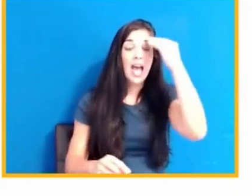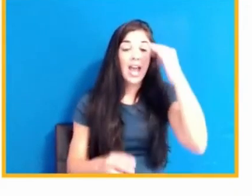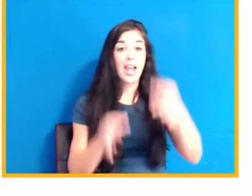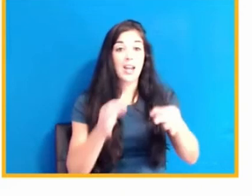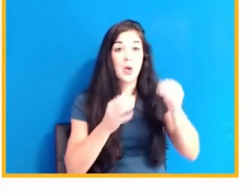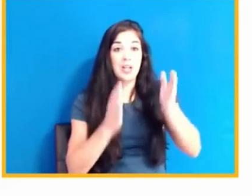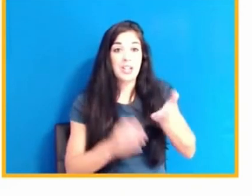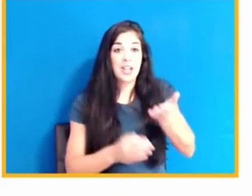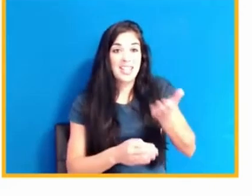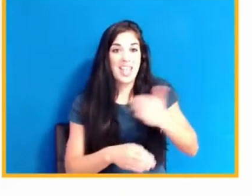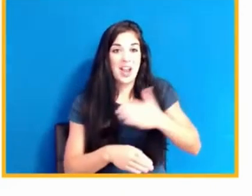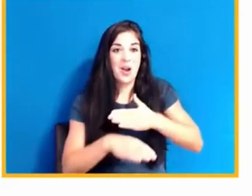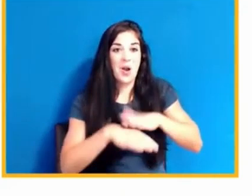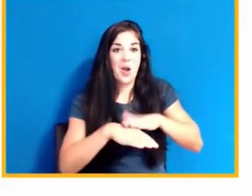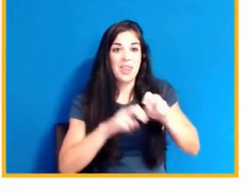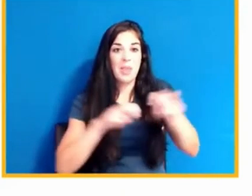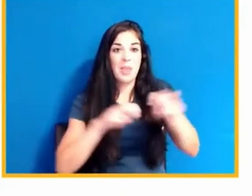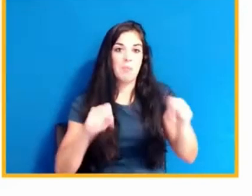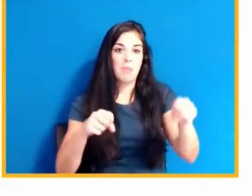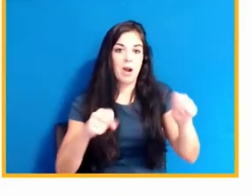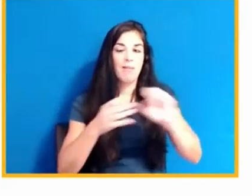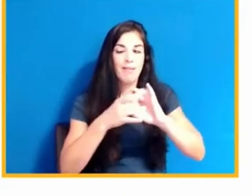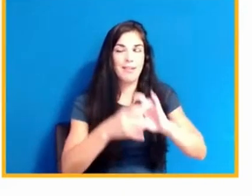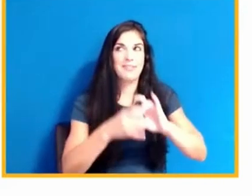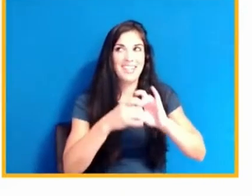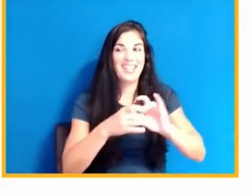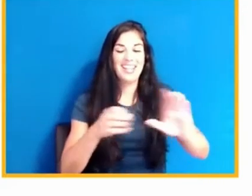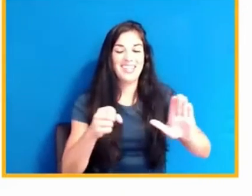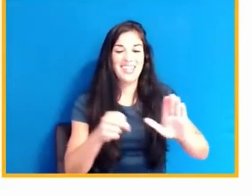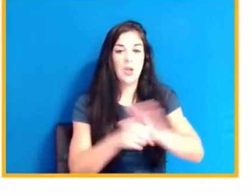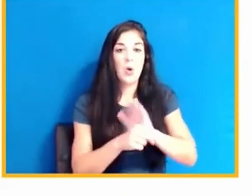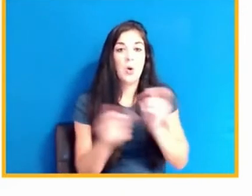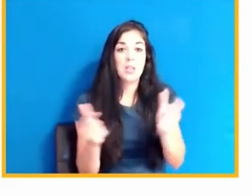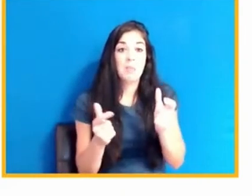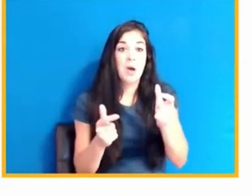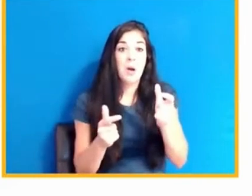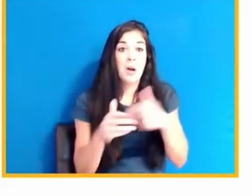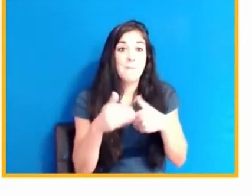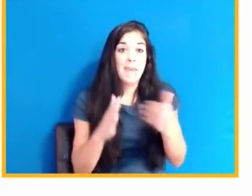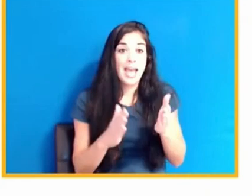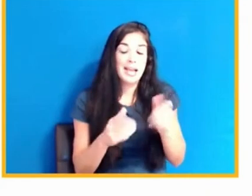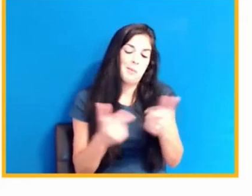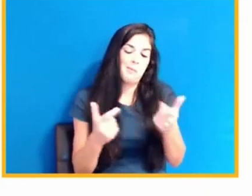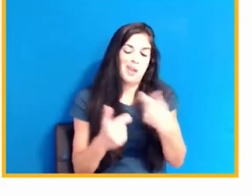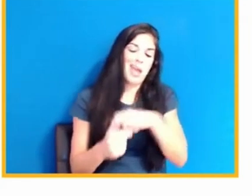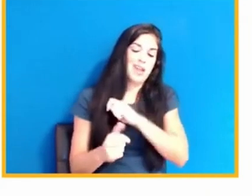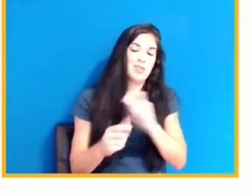that's on our panel that could probably relate to the whole, you know, small package but big attitude, big energy,